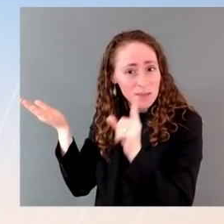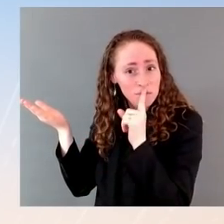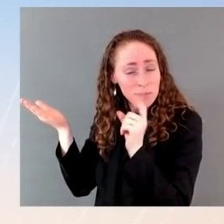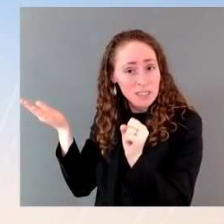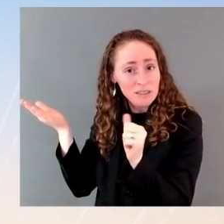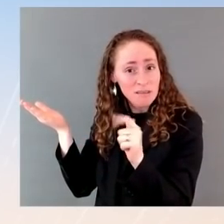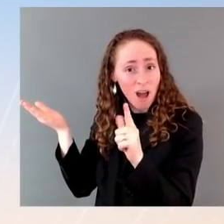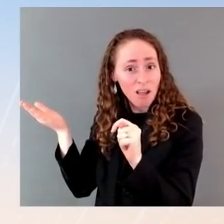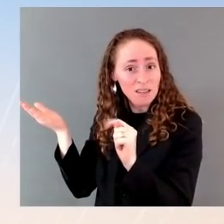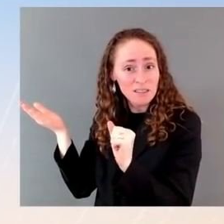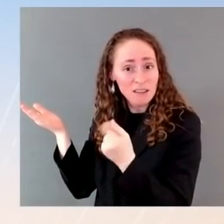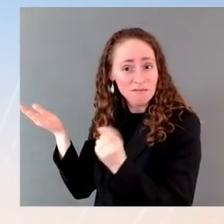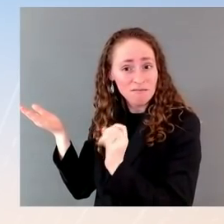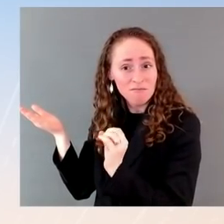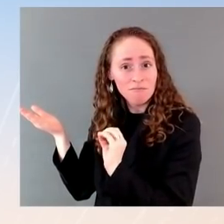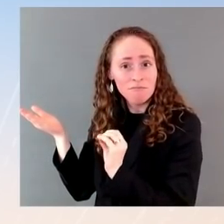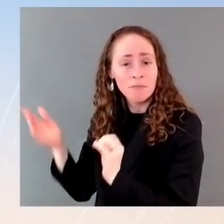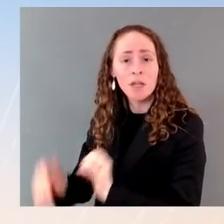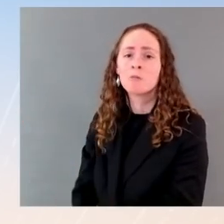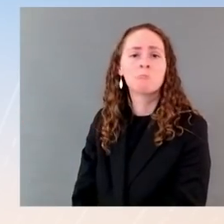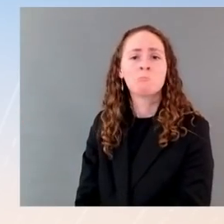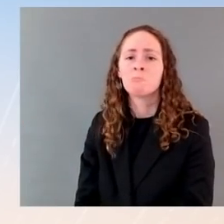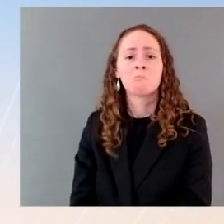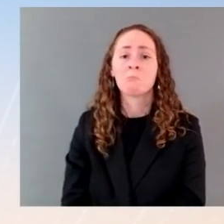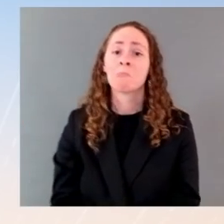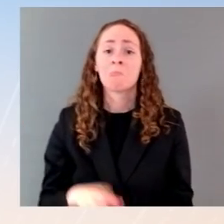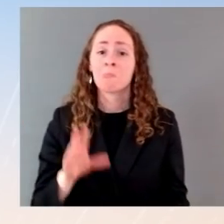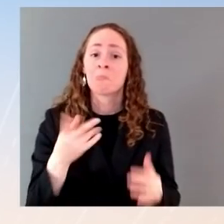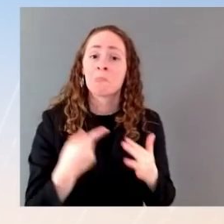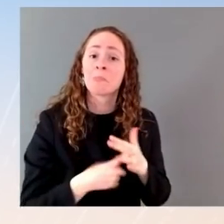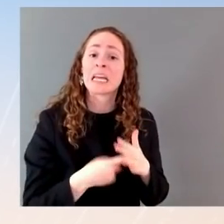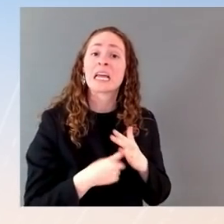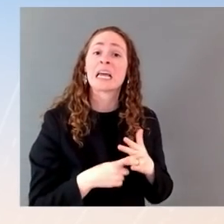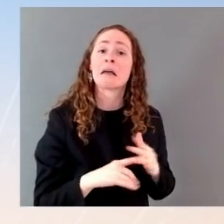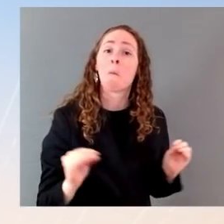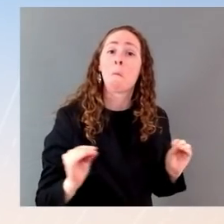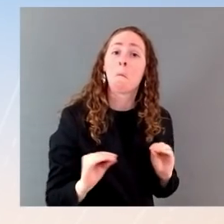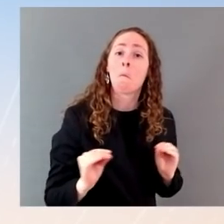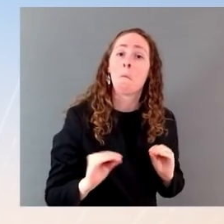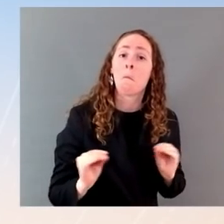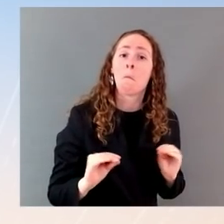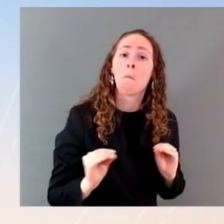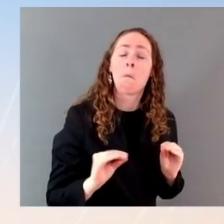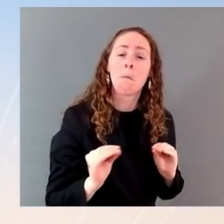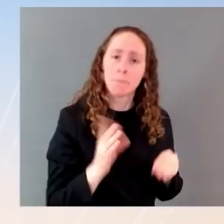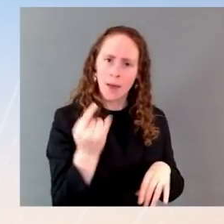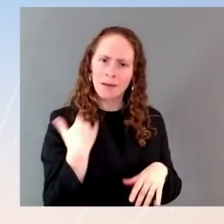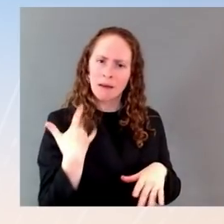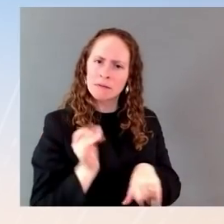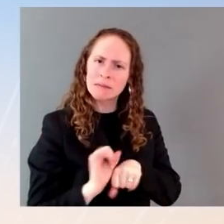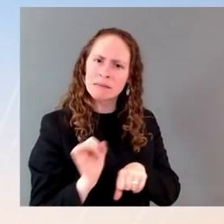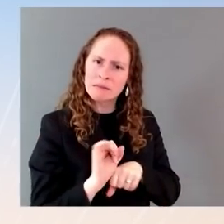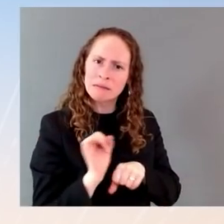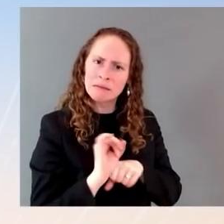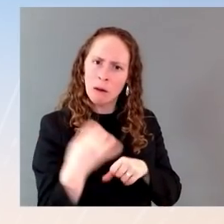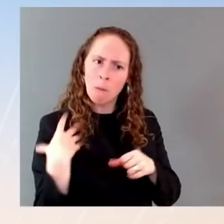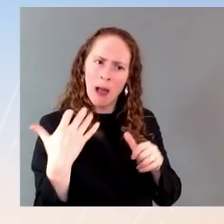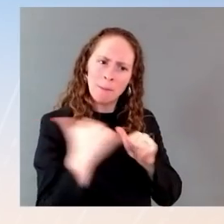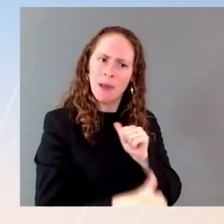We're working to get this bill done and across the finish line, but it was not his proposal. Our objective continues to be to lower costs